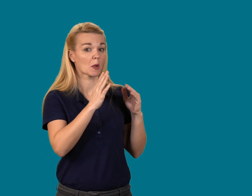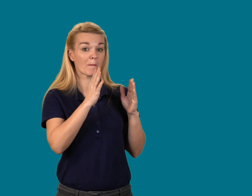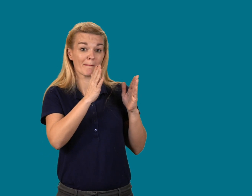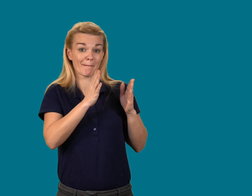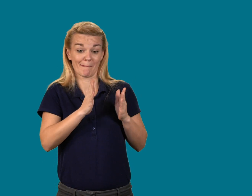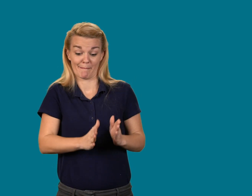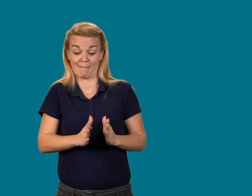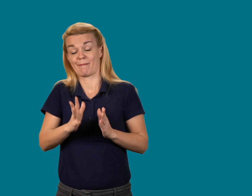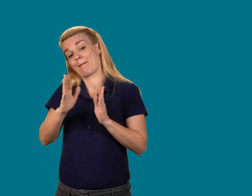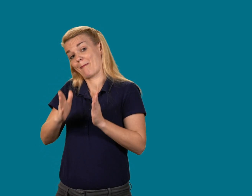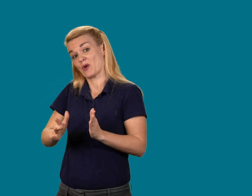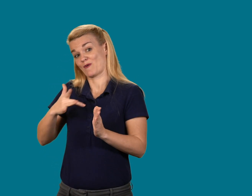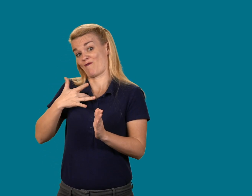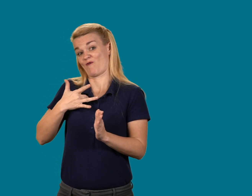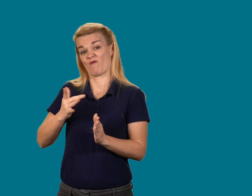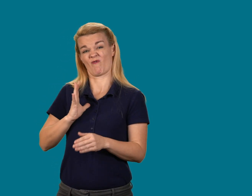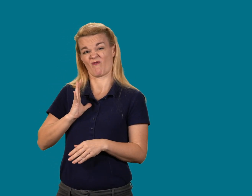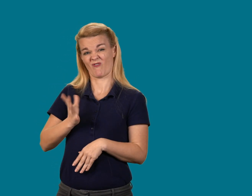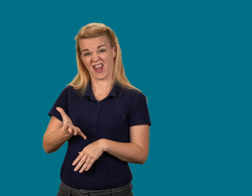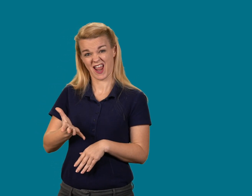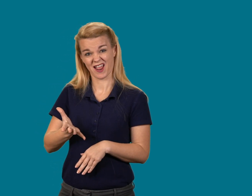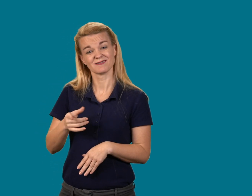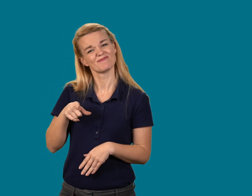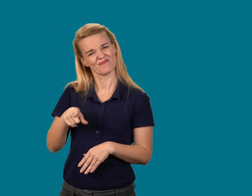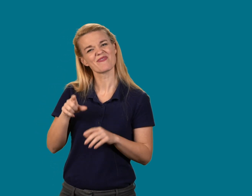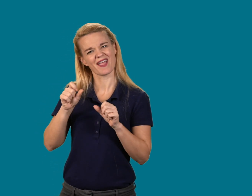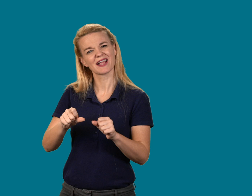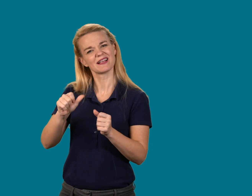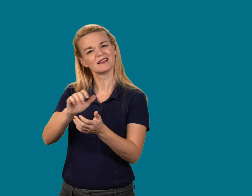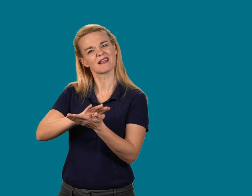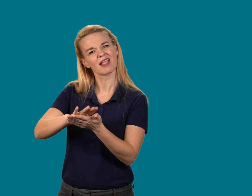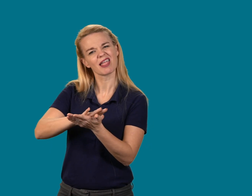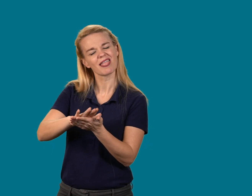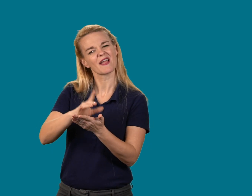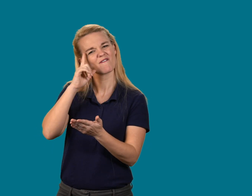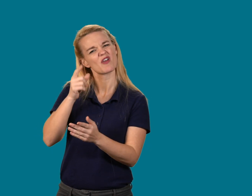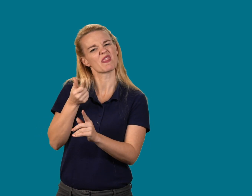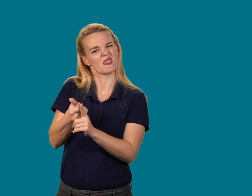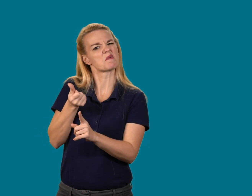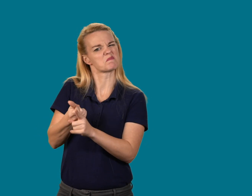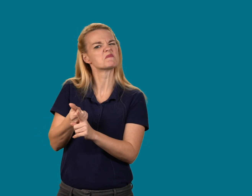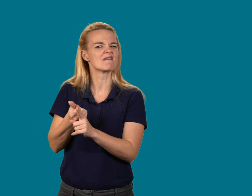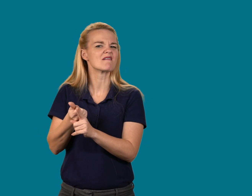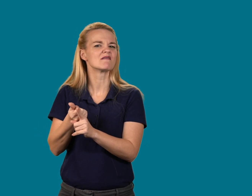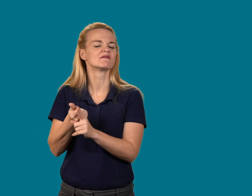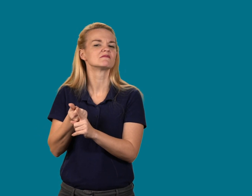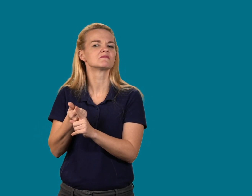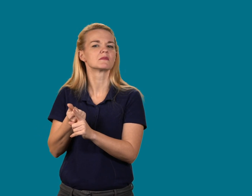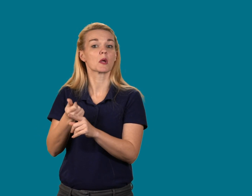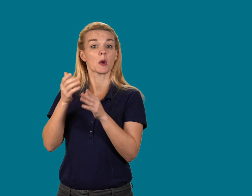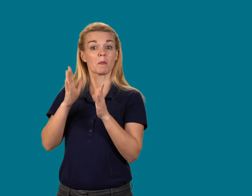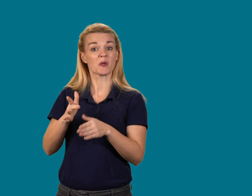If they feel well enough, have them clean their own space.